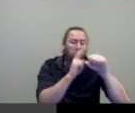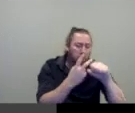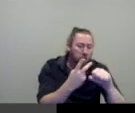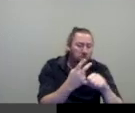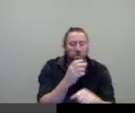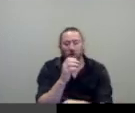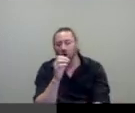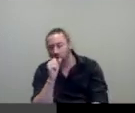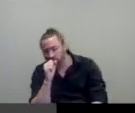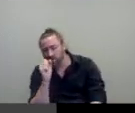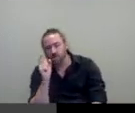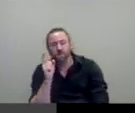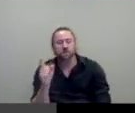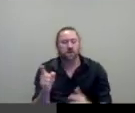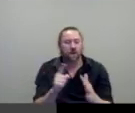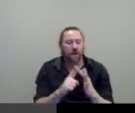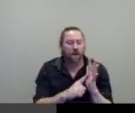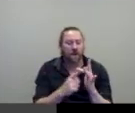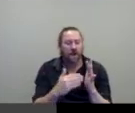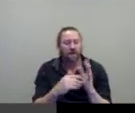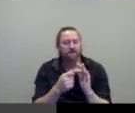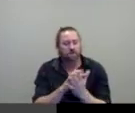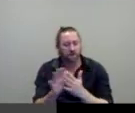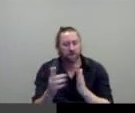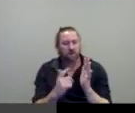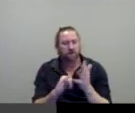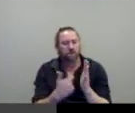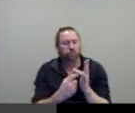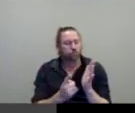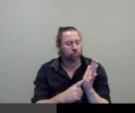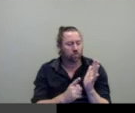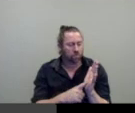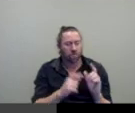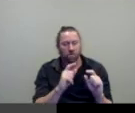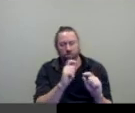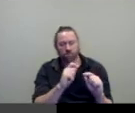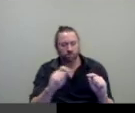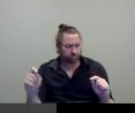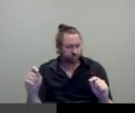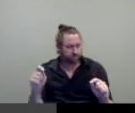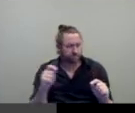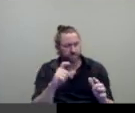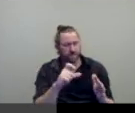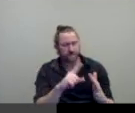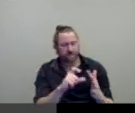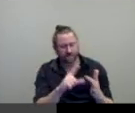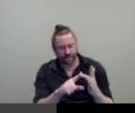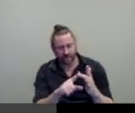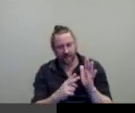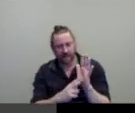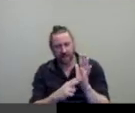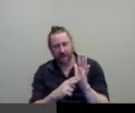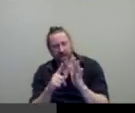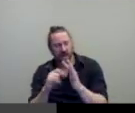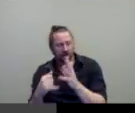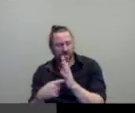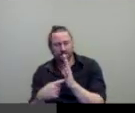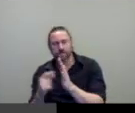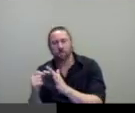Elizabeth scrolls in a very unpretentious hand the word ceci n'est pas this unfinished phrase translates